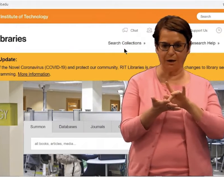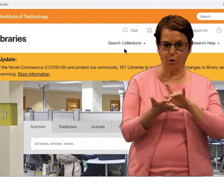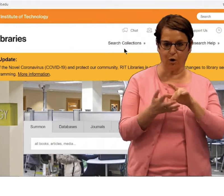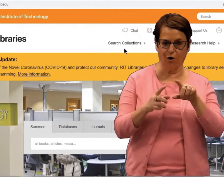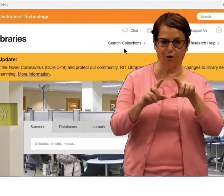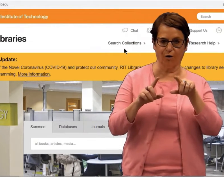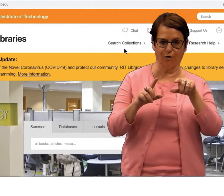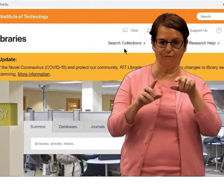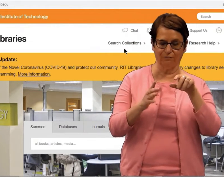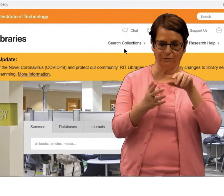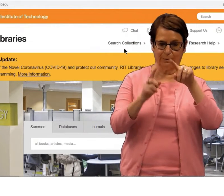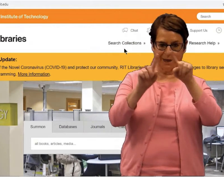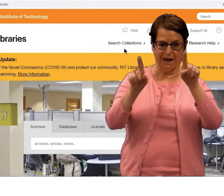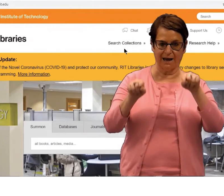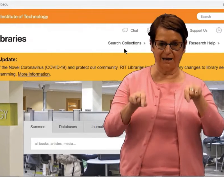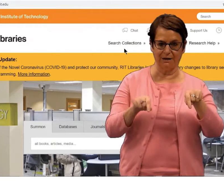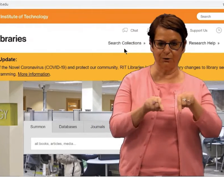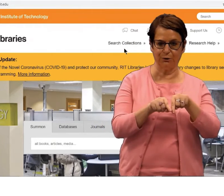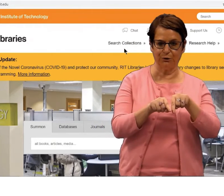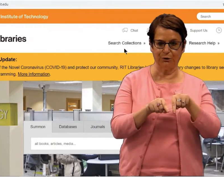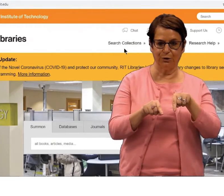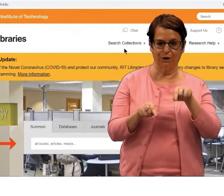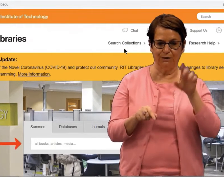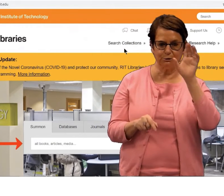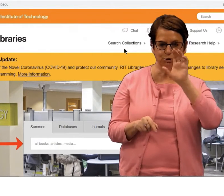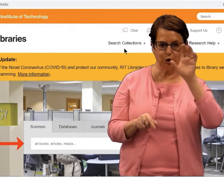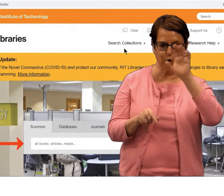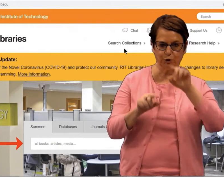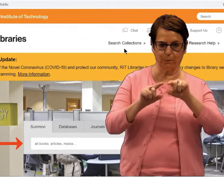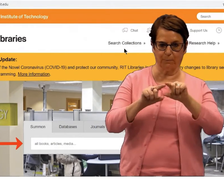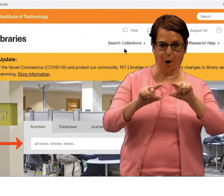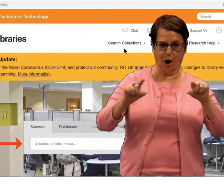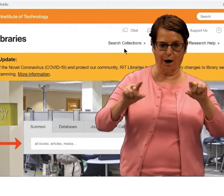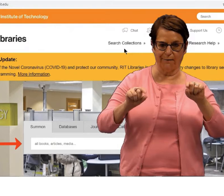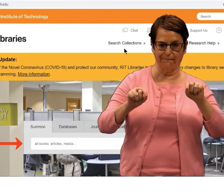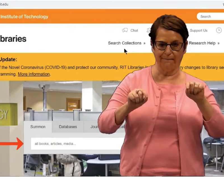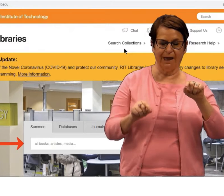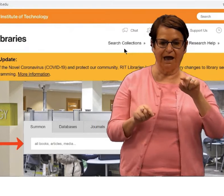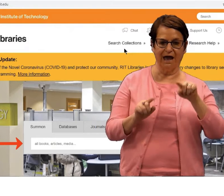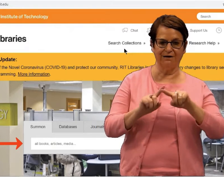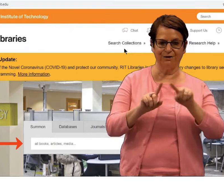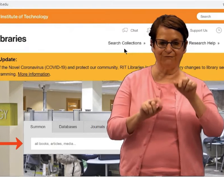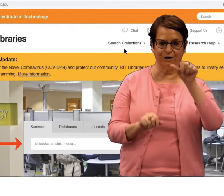You'll see in the middle of the page there is a search bar,